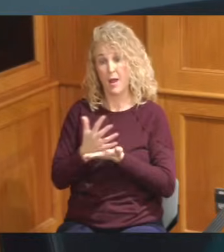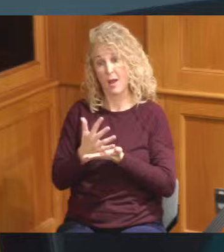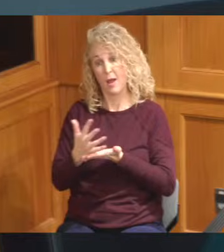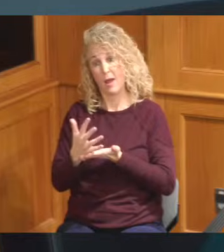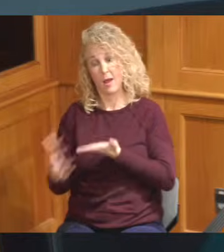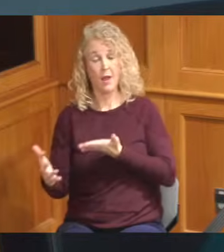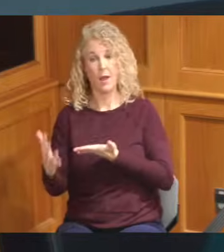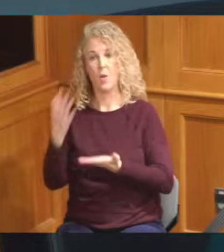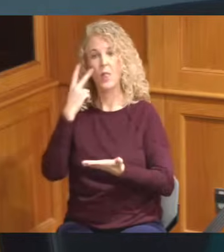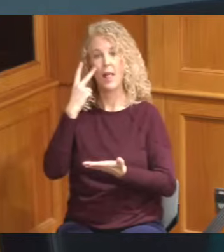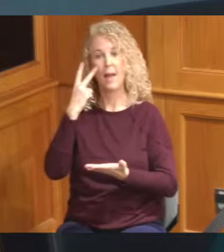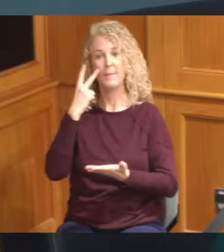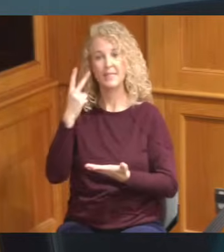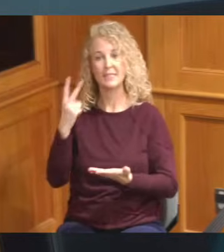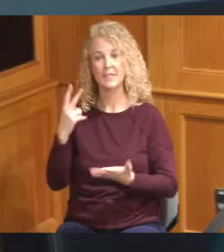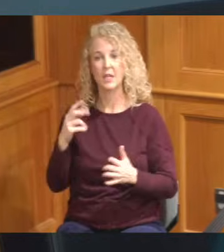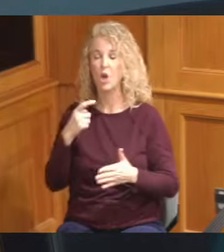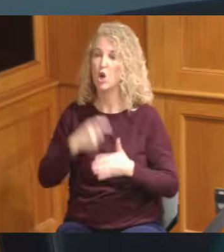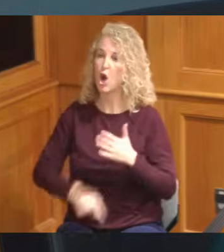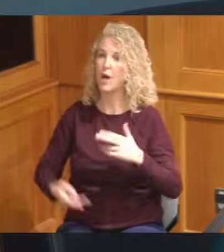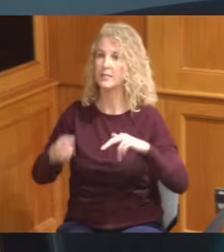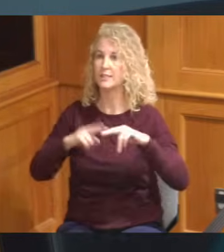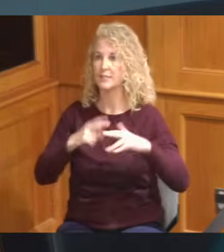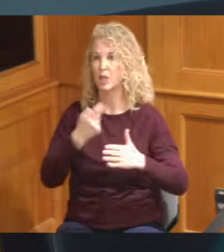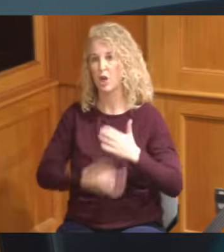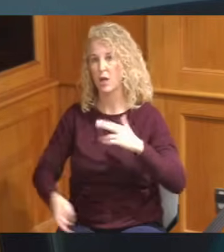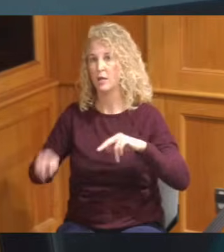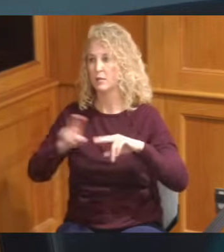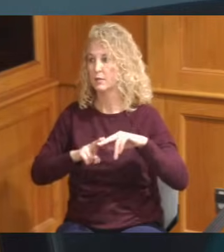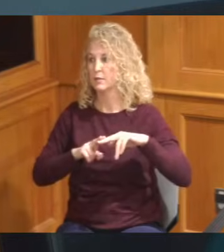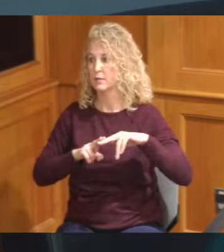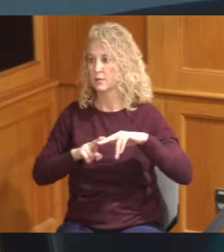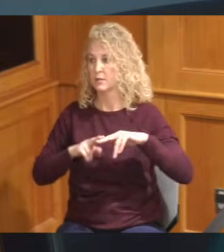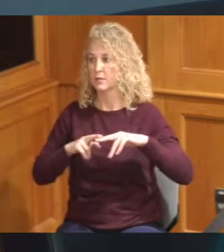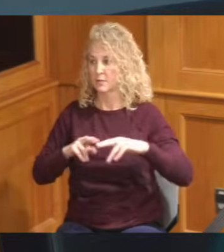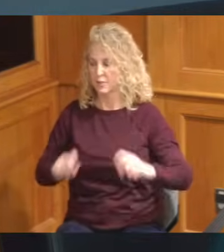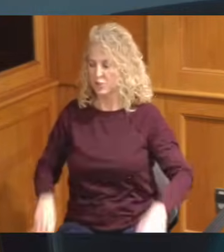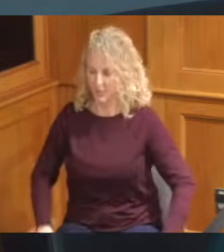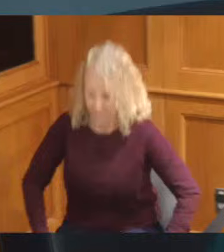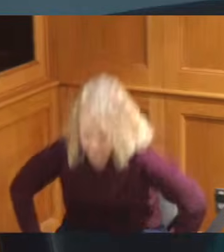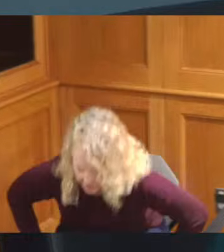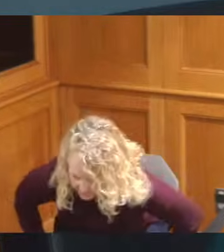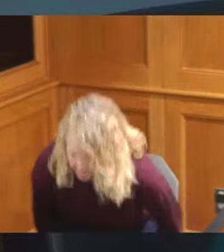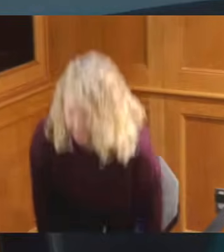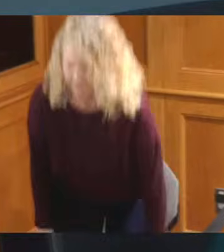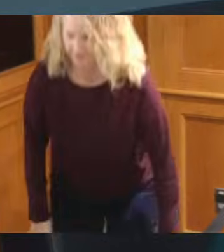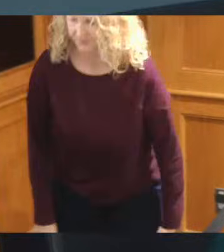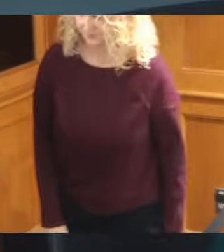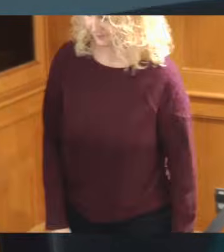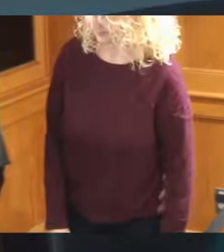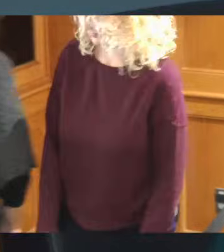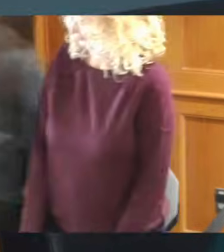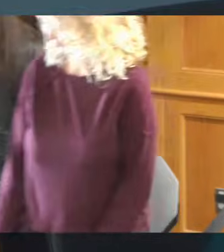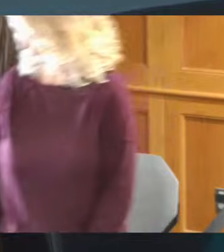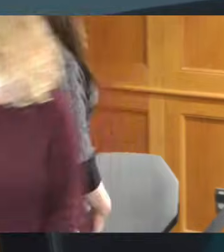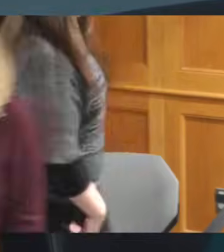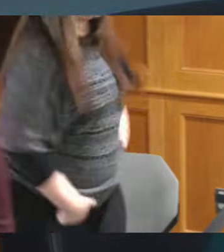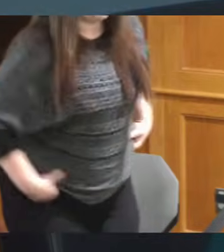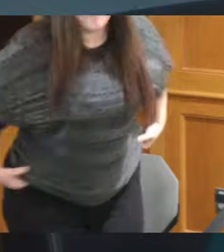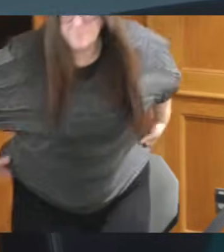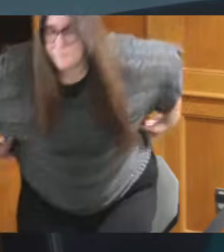understanding we keep saying cost of care is going up. So my question is you go up on a levy,